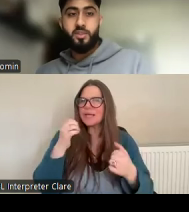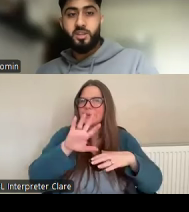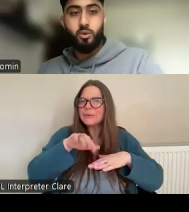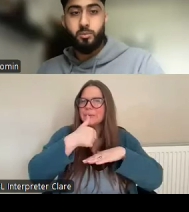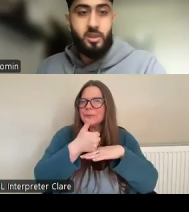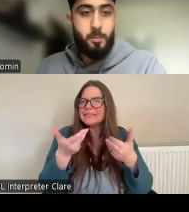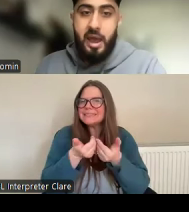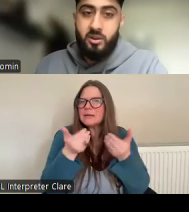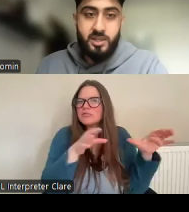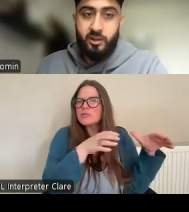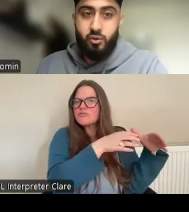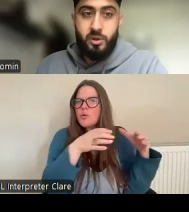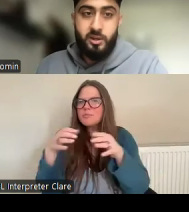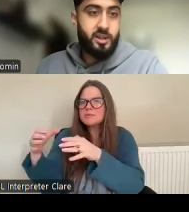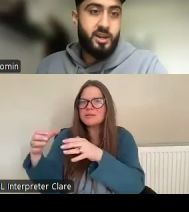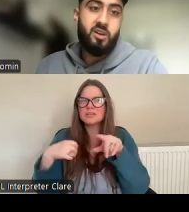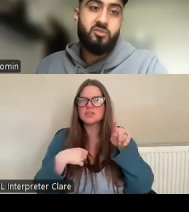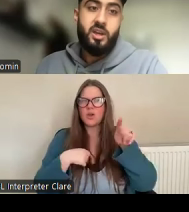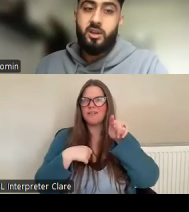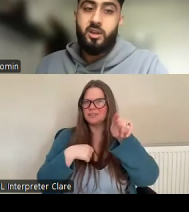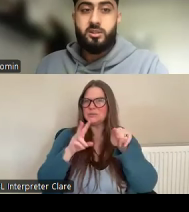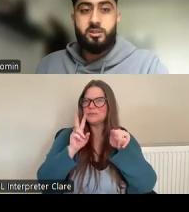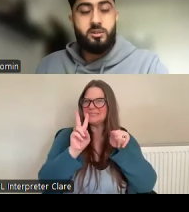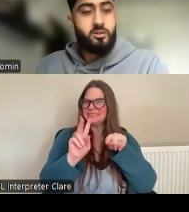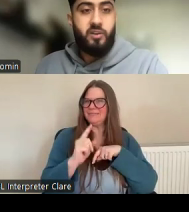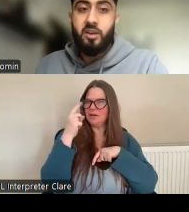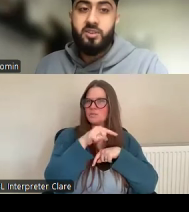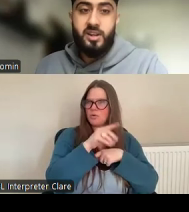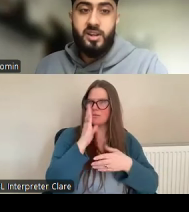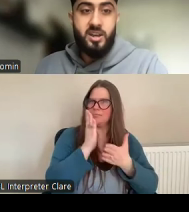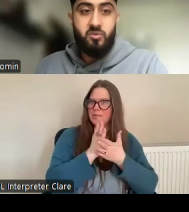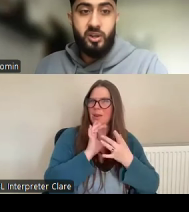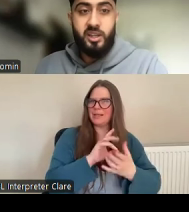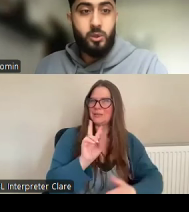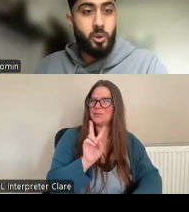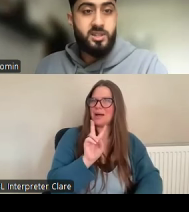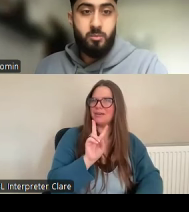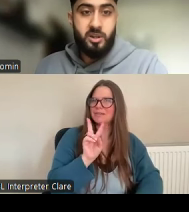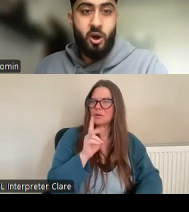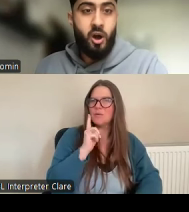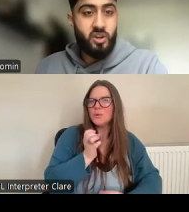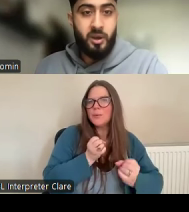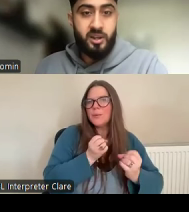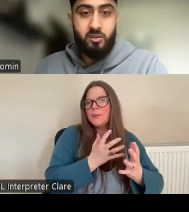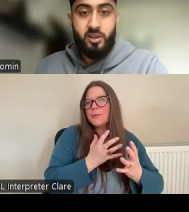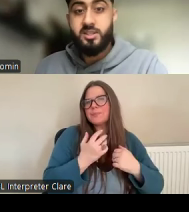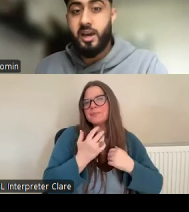This would be the parents ad group, and it'd have 5 to 10 different keywords, similar to half-term activities.